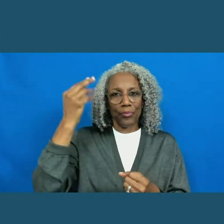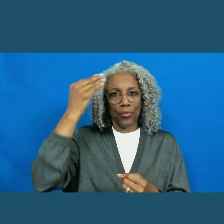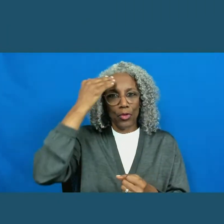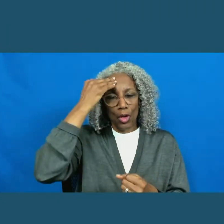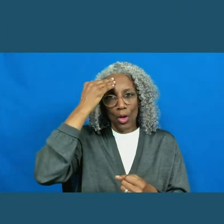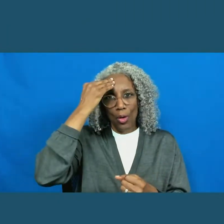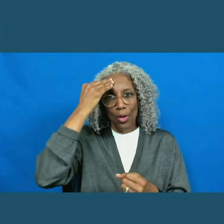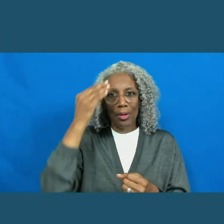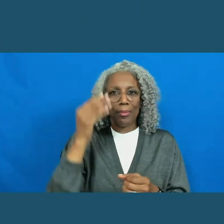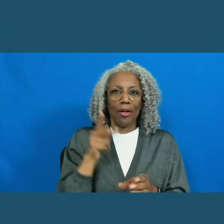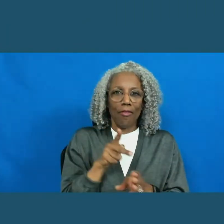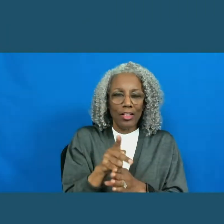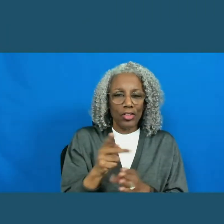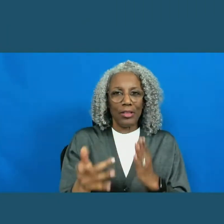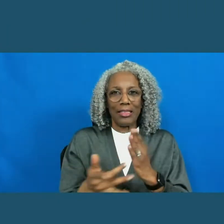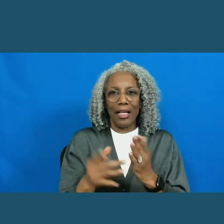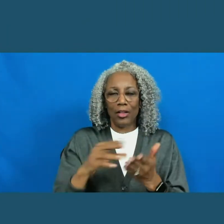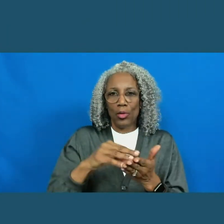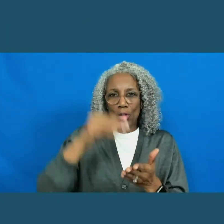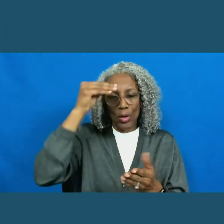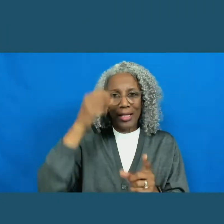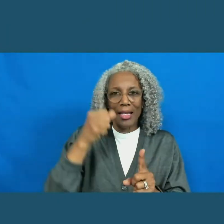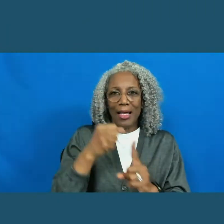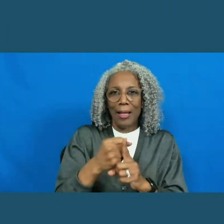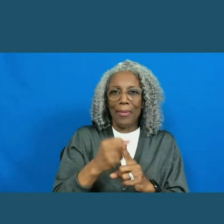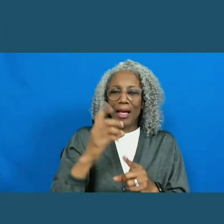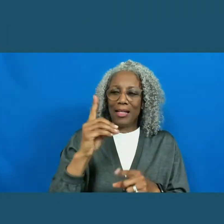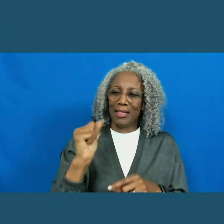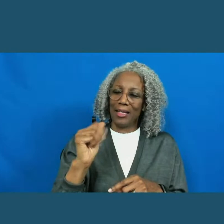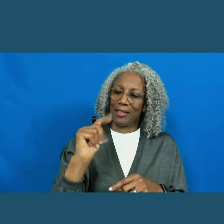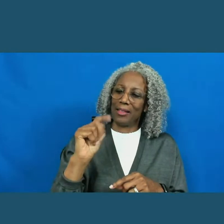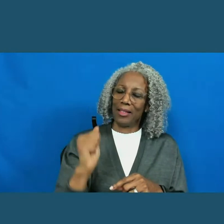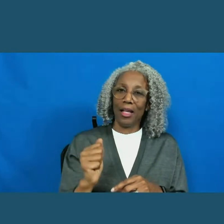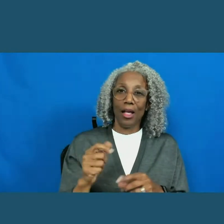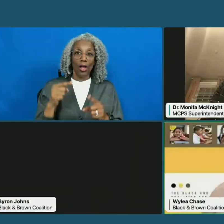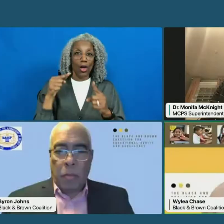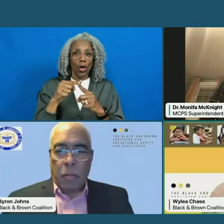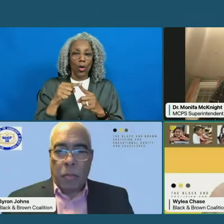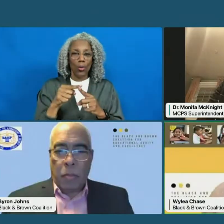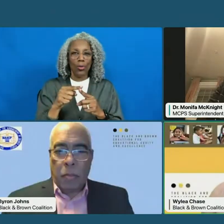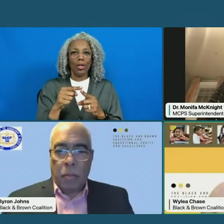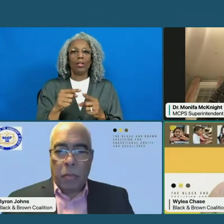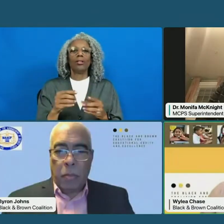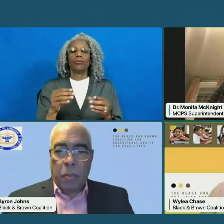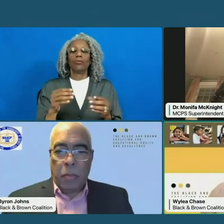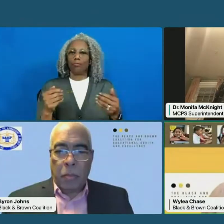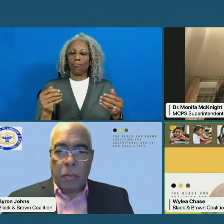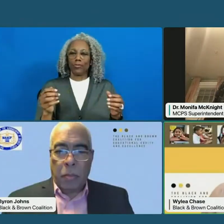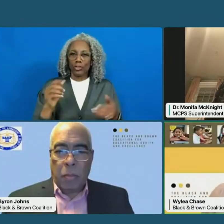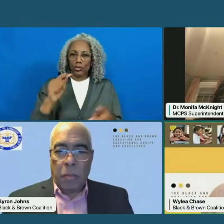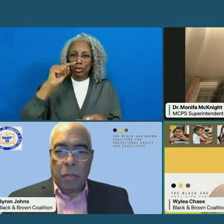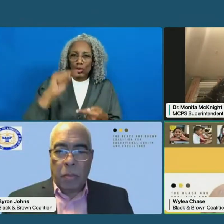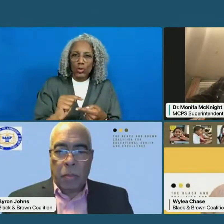also hear our investment in professional learning to be able to make an impact on the data